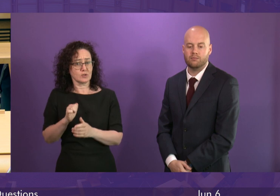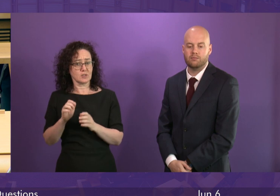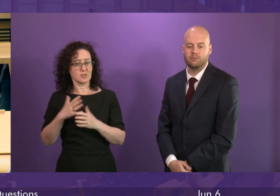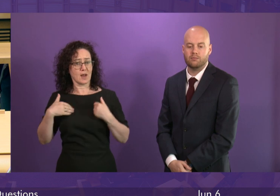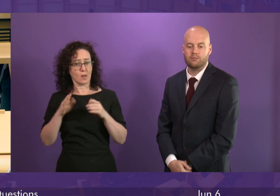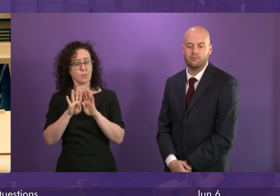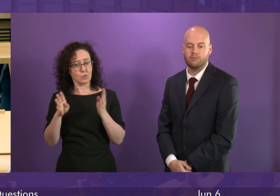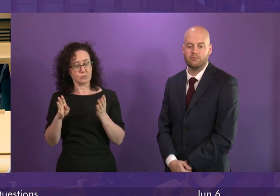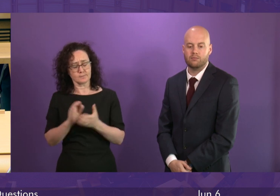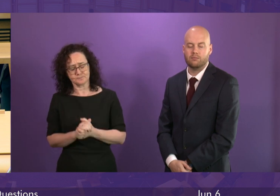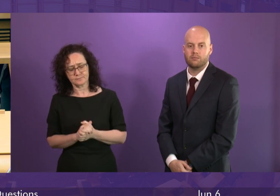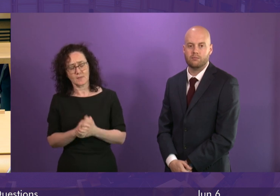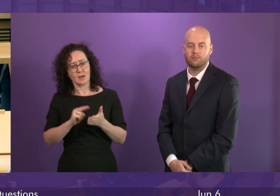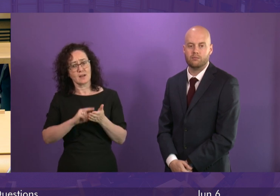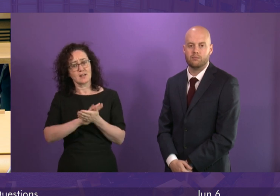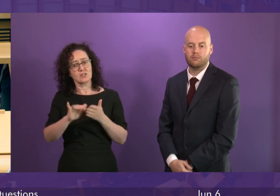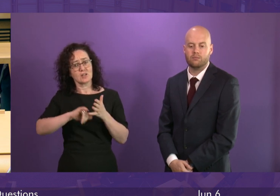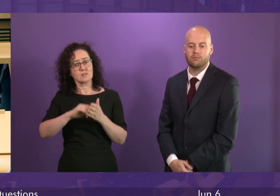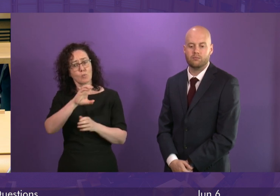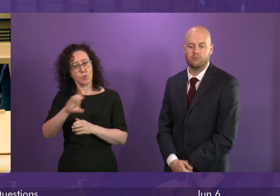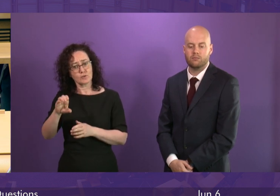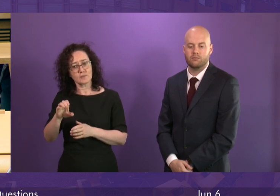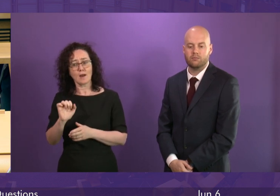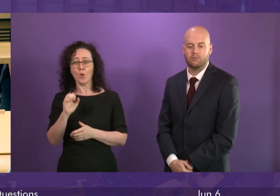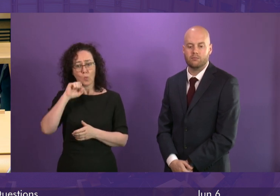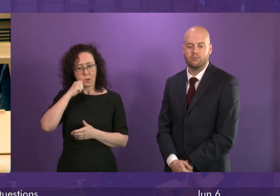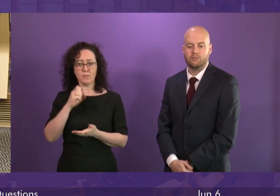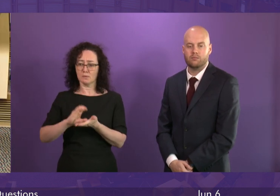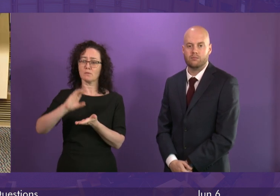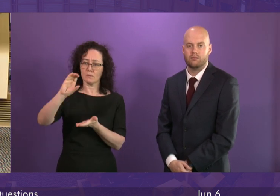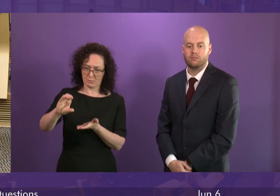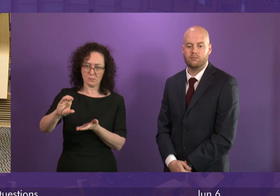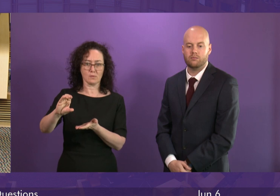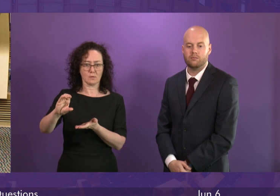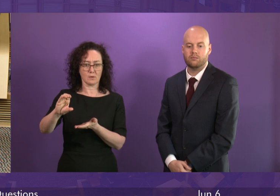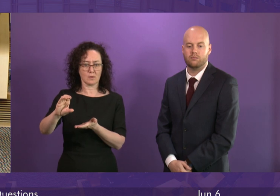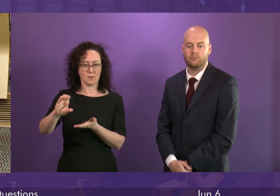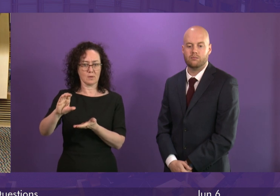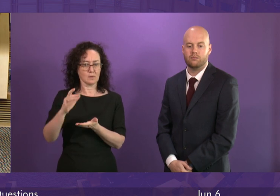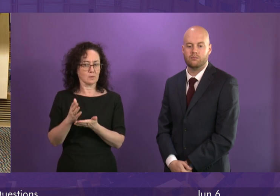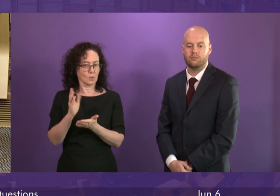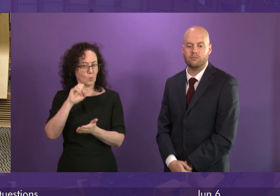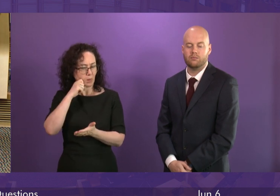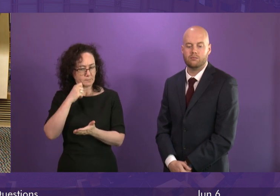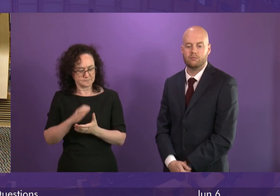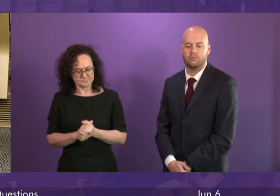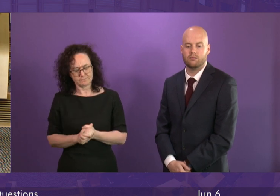of that budget will have been driven by the formula that is applied in that respect.